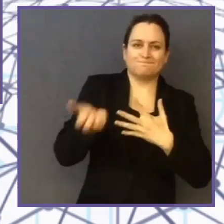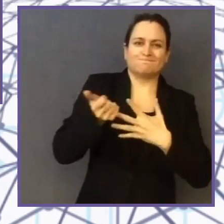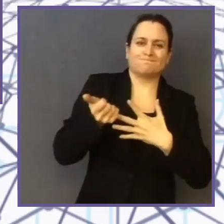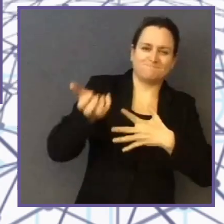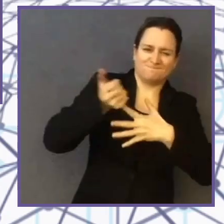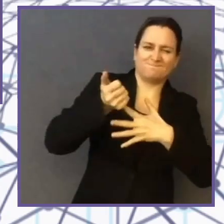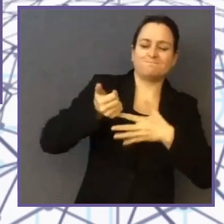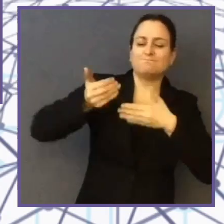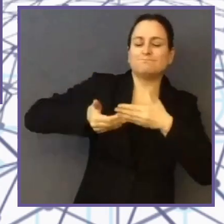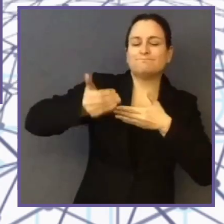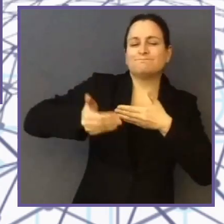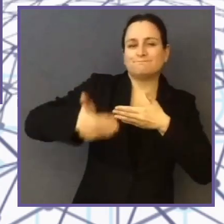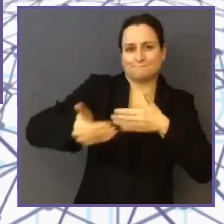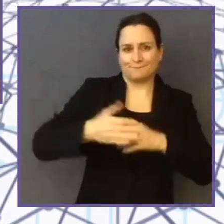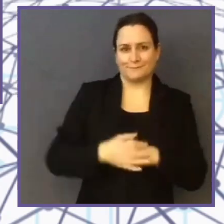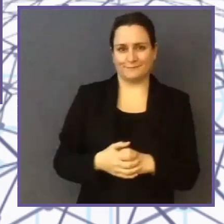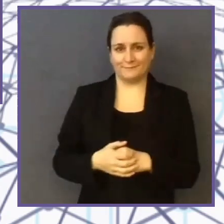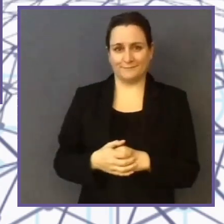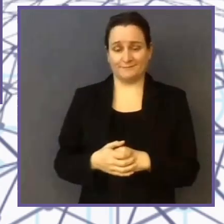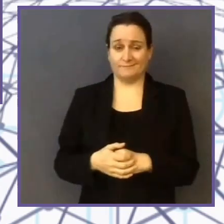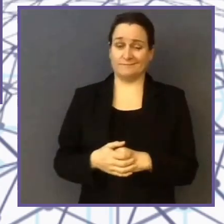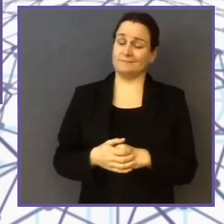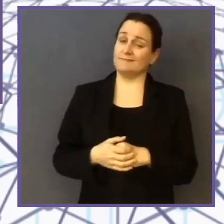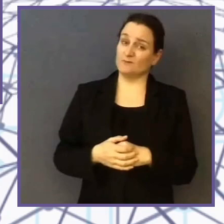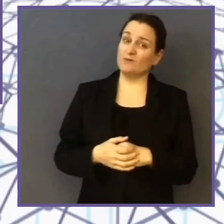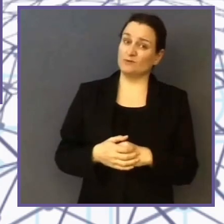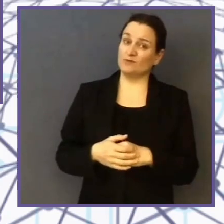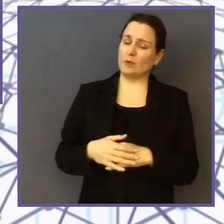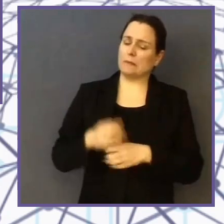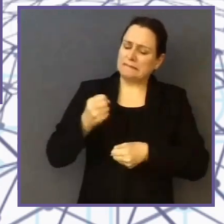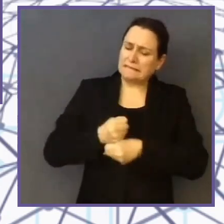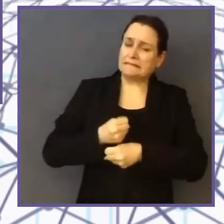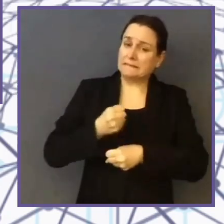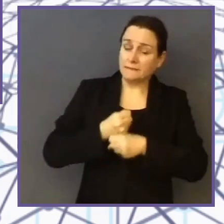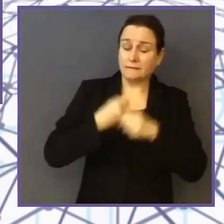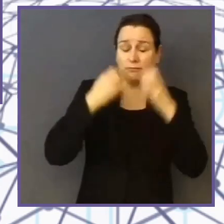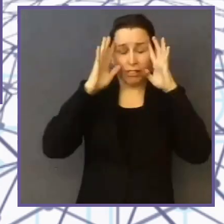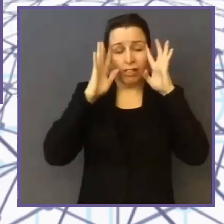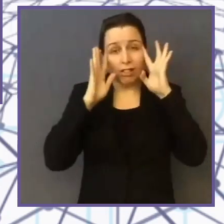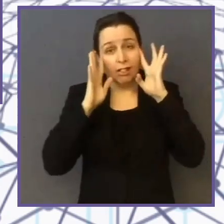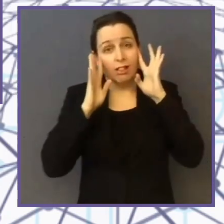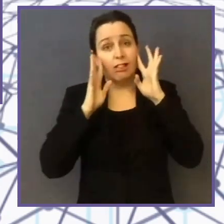that that personal is very personal for some of us, but it is also truly personal for me.